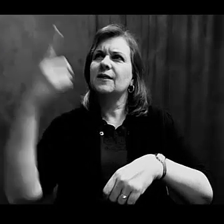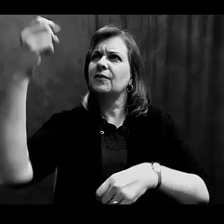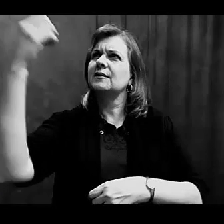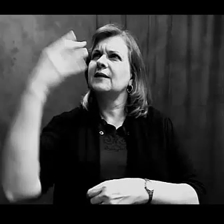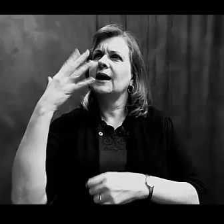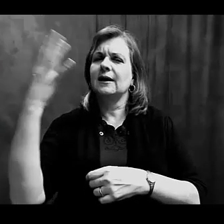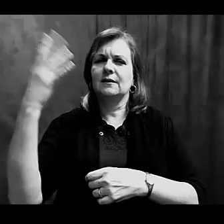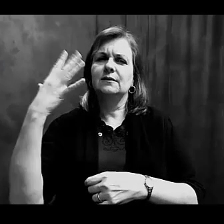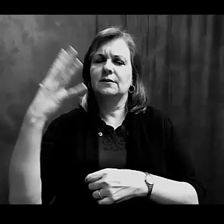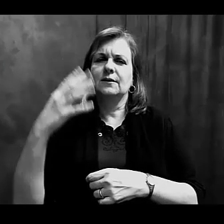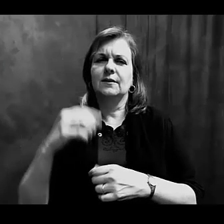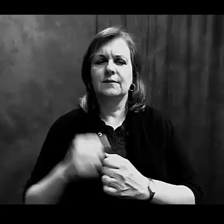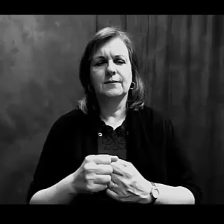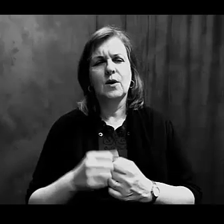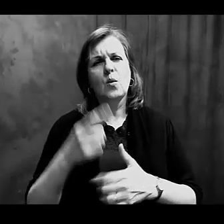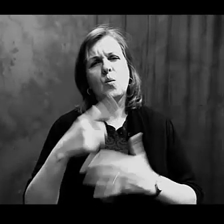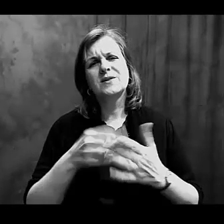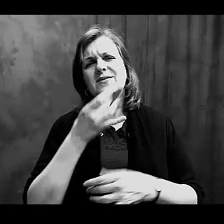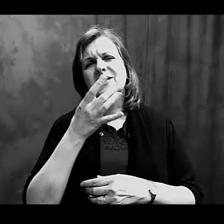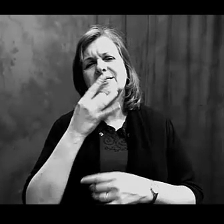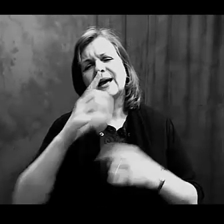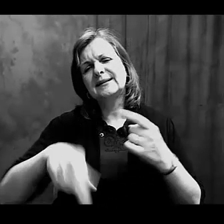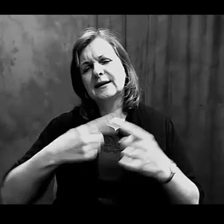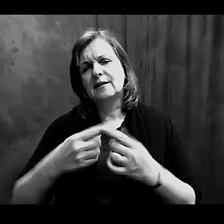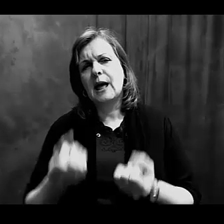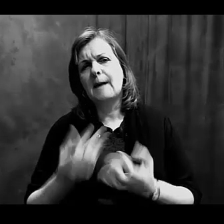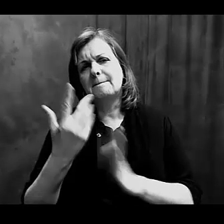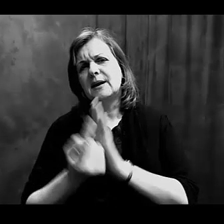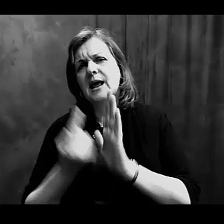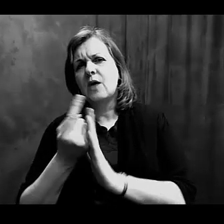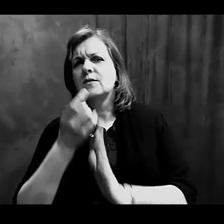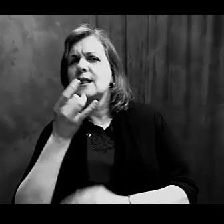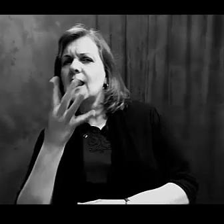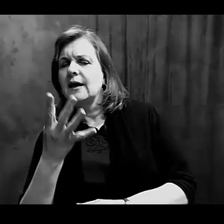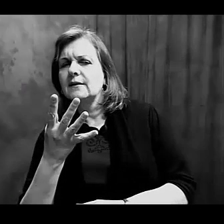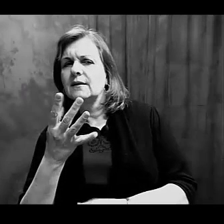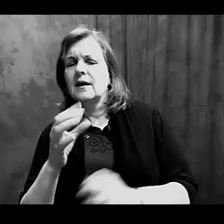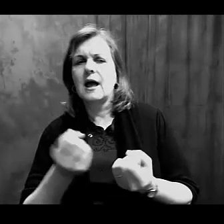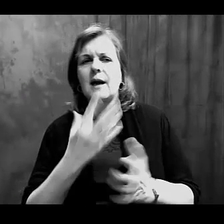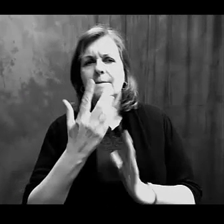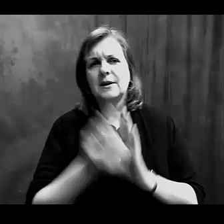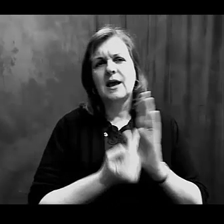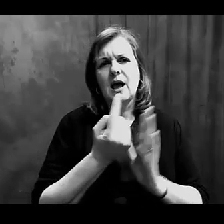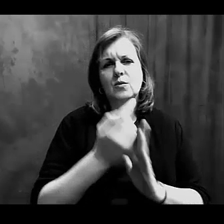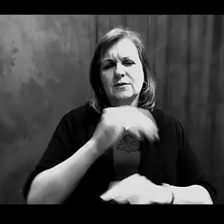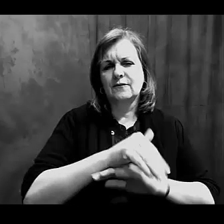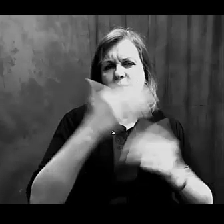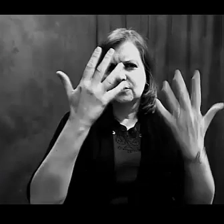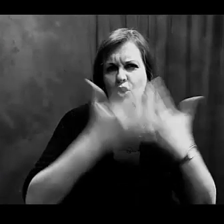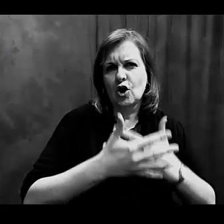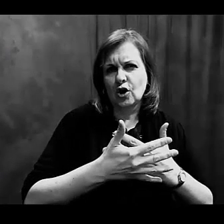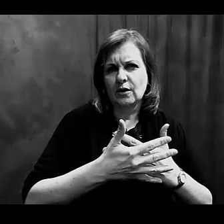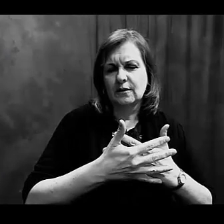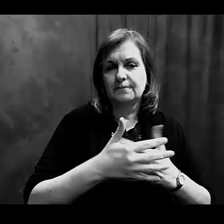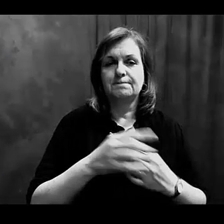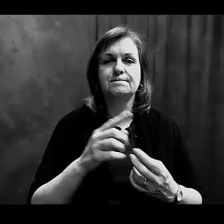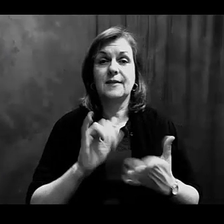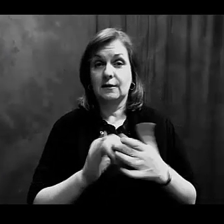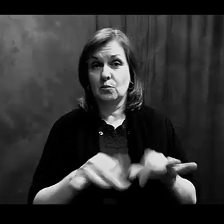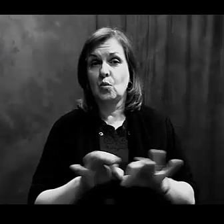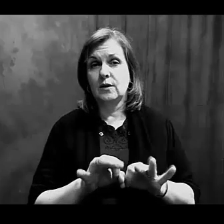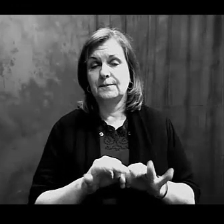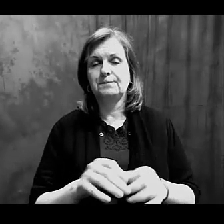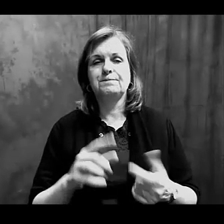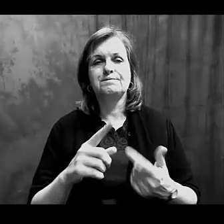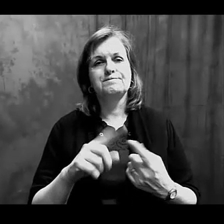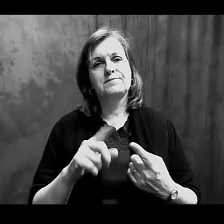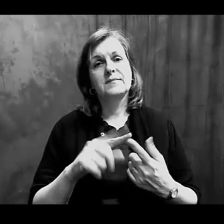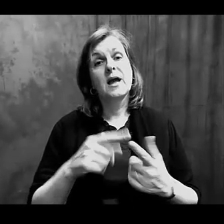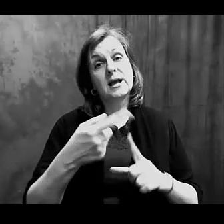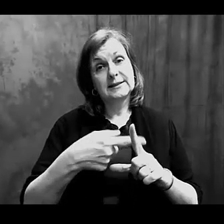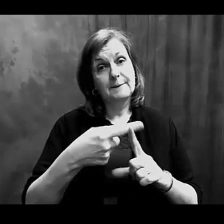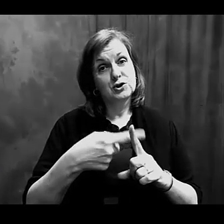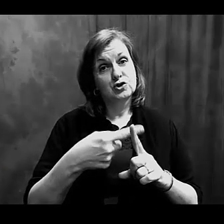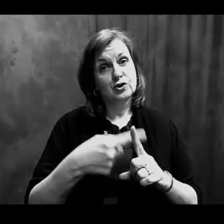what is the light cycle for the day? how many hours of light? how many hours of dark? these things are really important! temperature